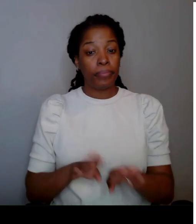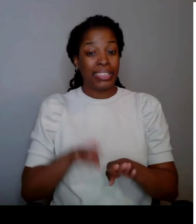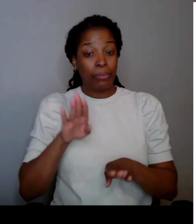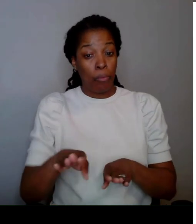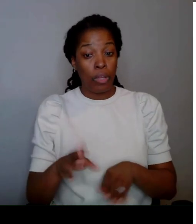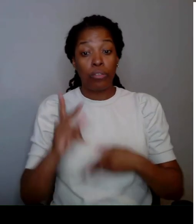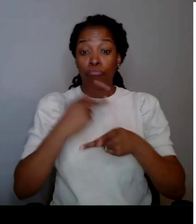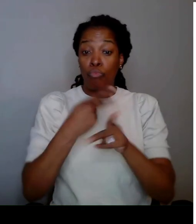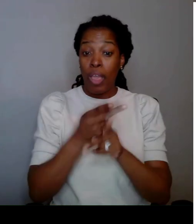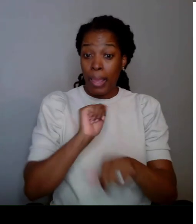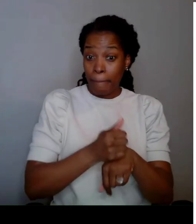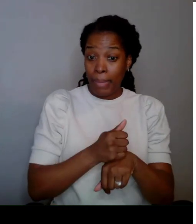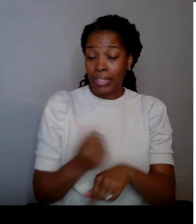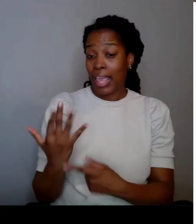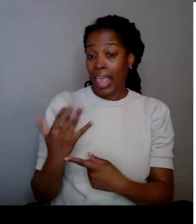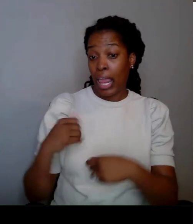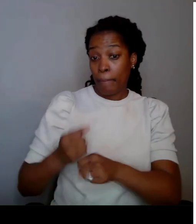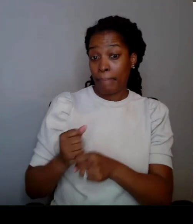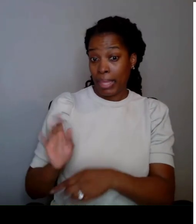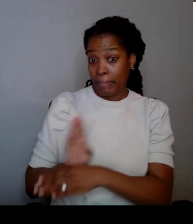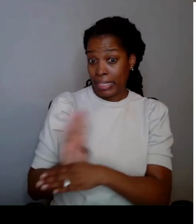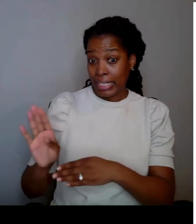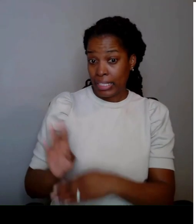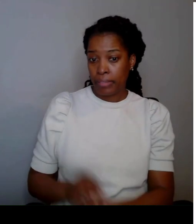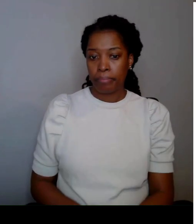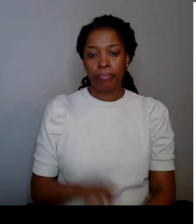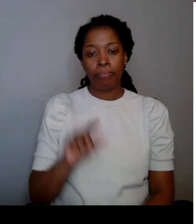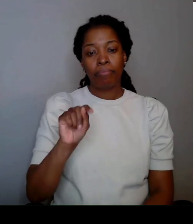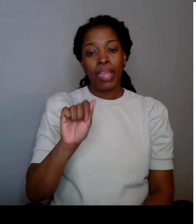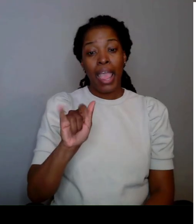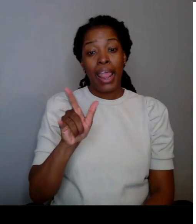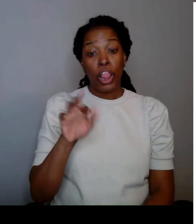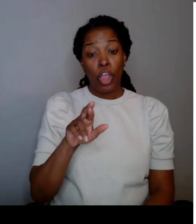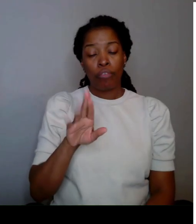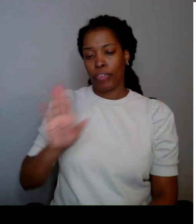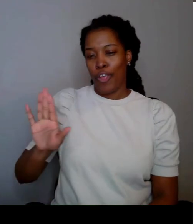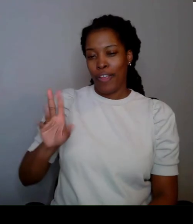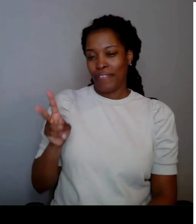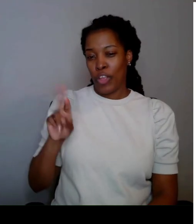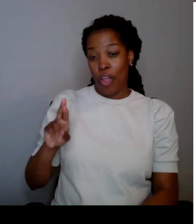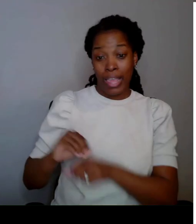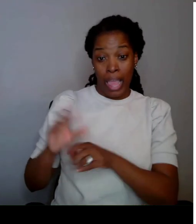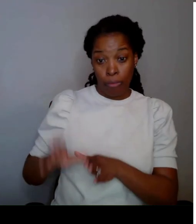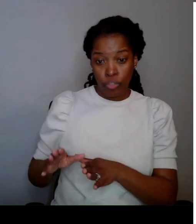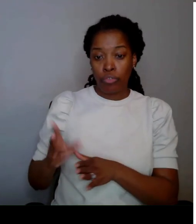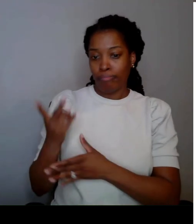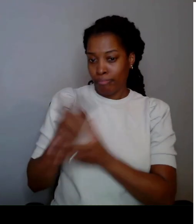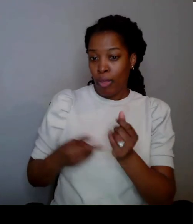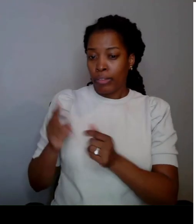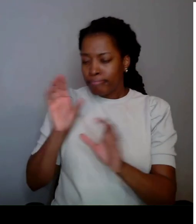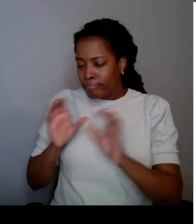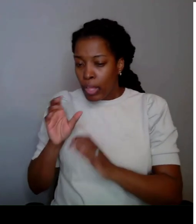Taylor and her VR counselor explored product based businesses that could be done from home due to anxiety related barriers.